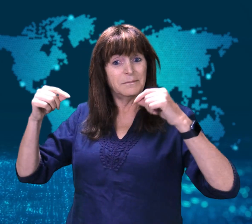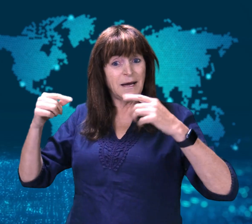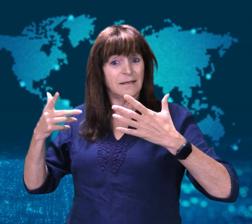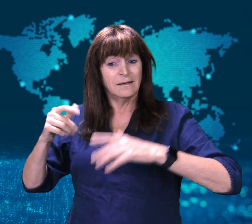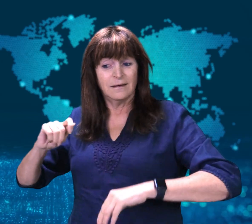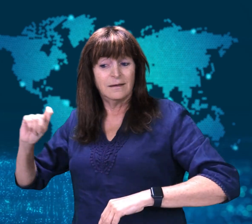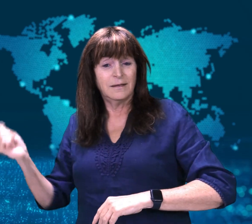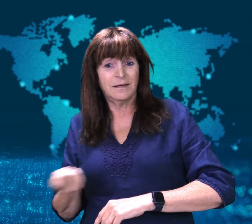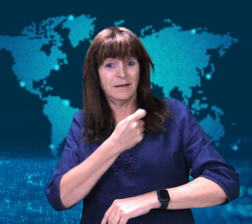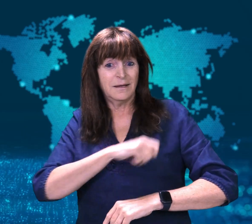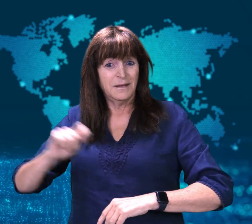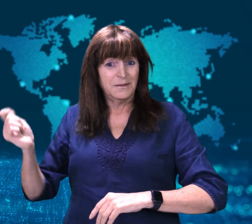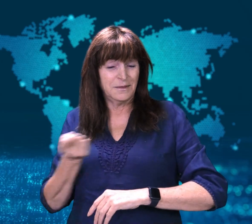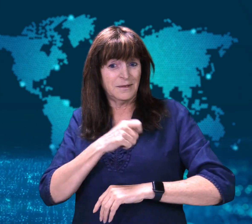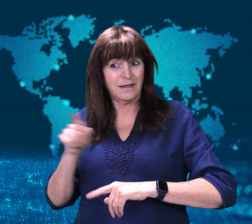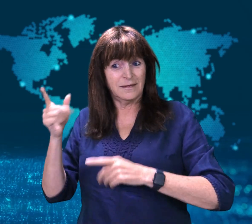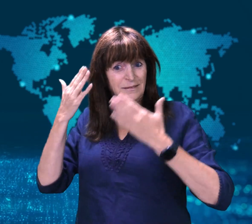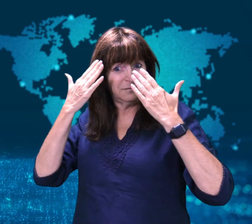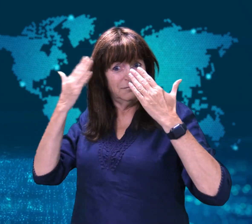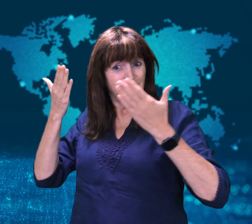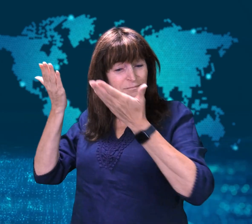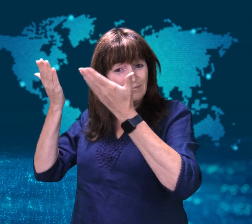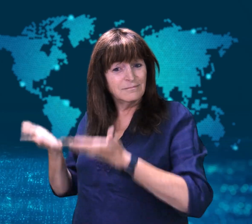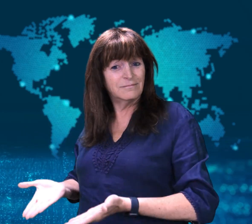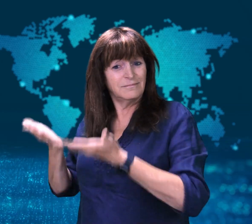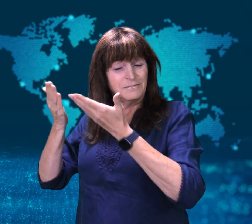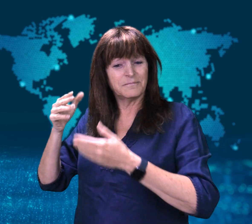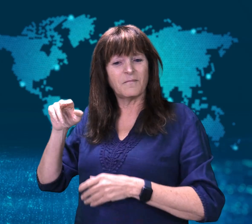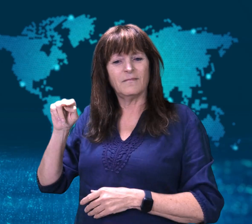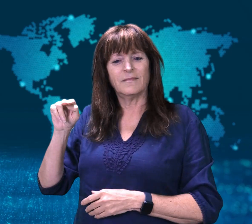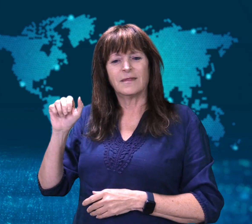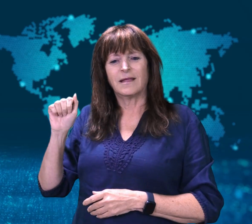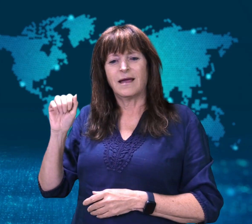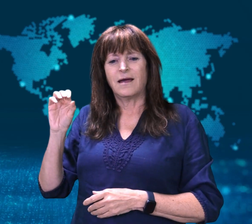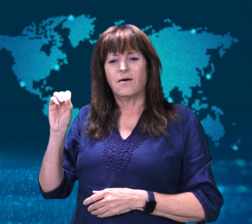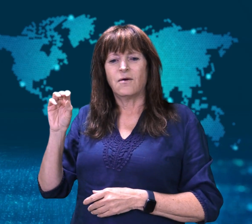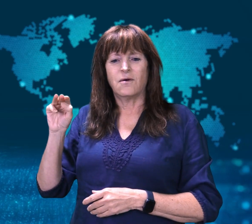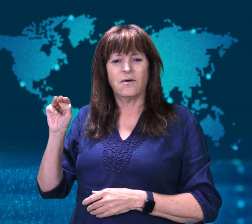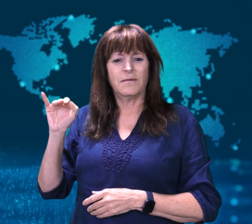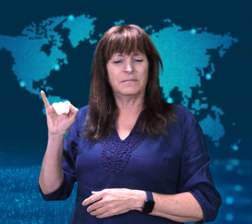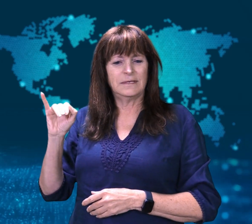Japan’s tennis star, Naomi Osaka,